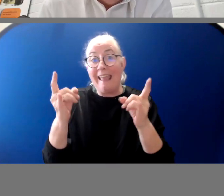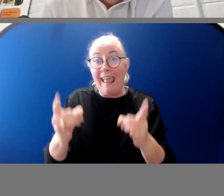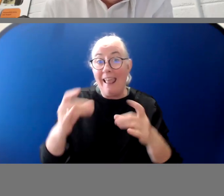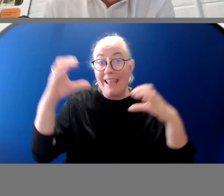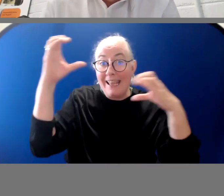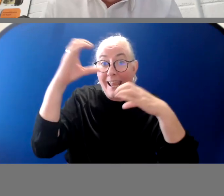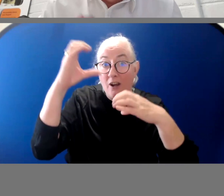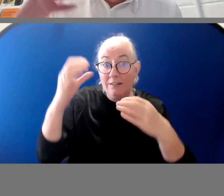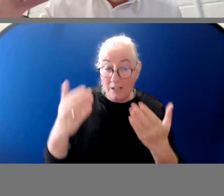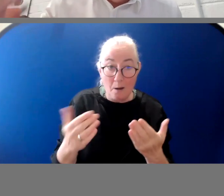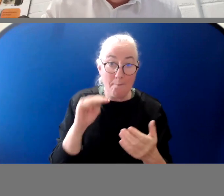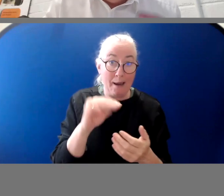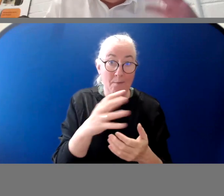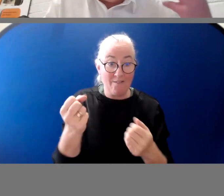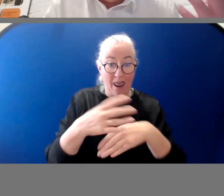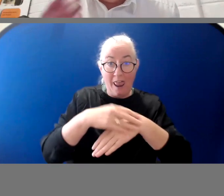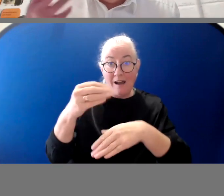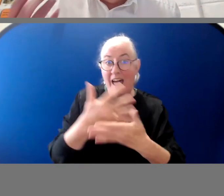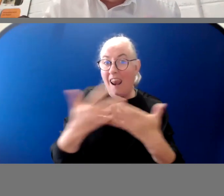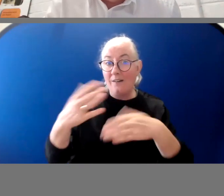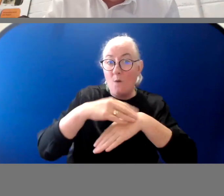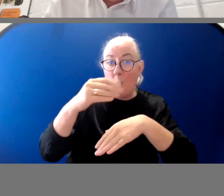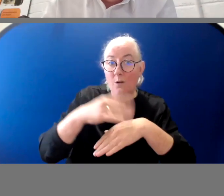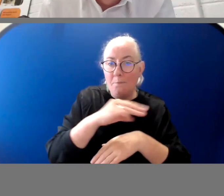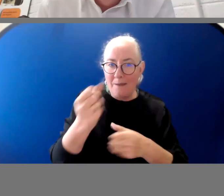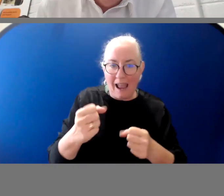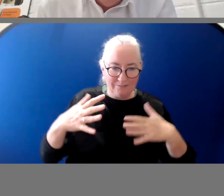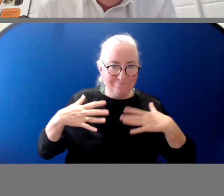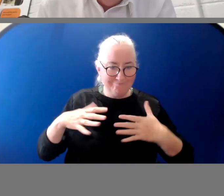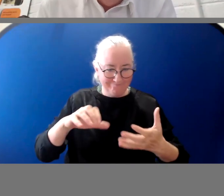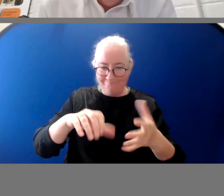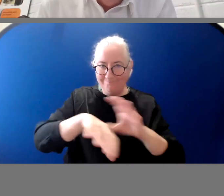say well there's a lot of older people who may have dexterity issues or may have um you know